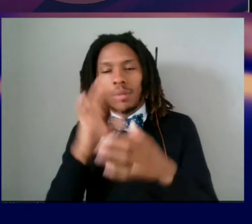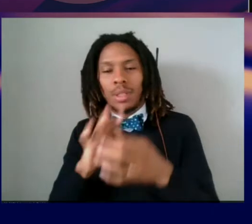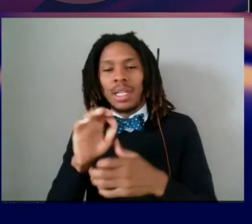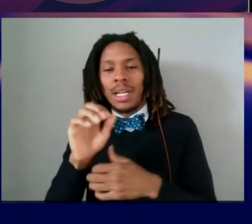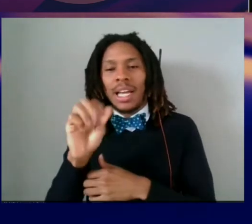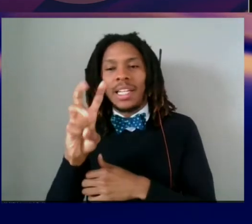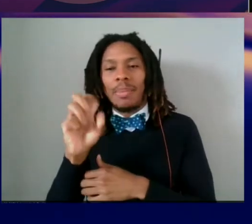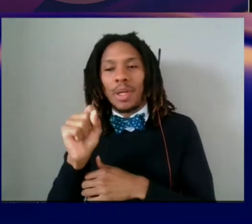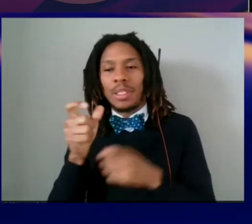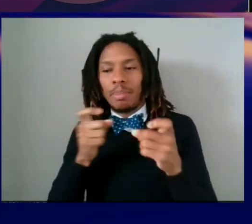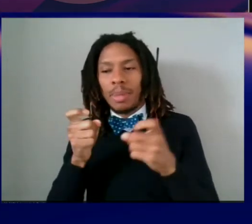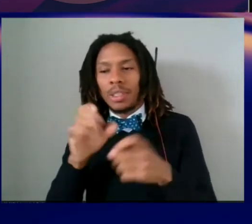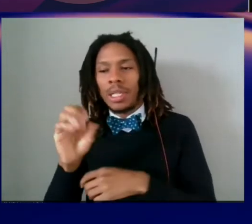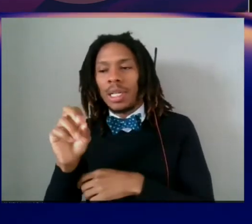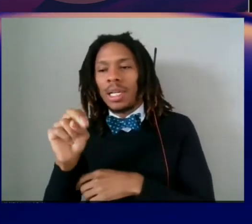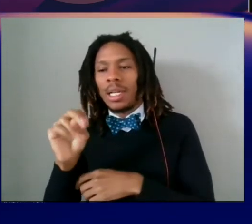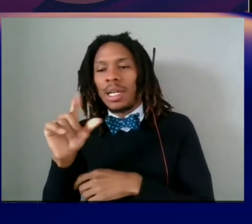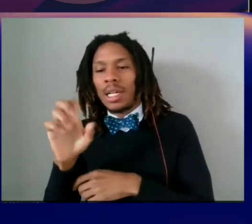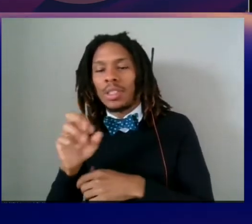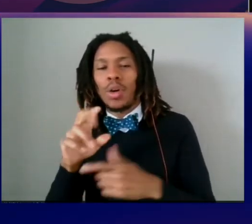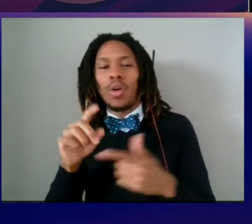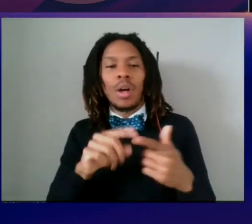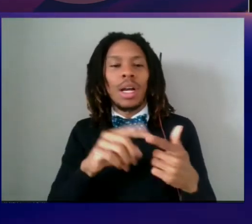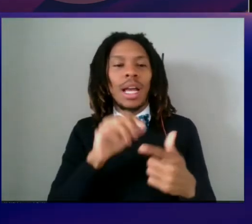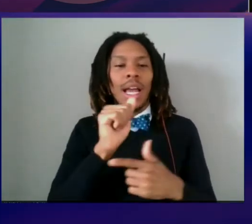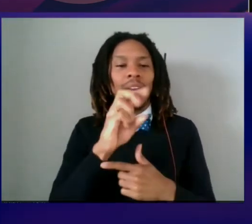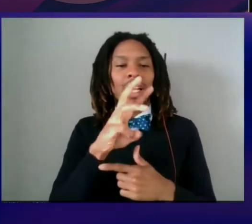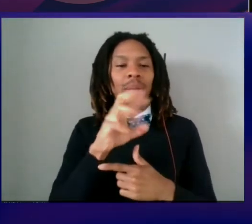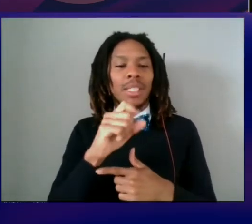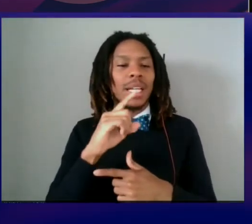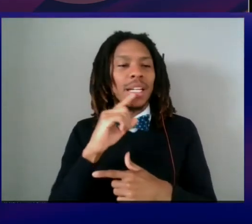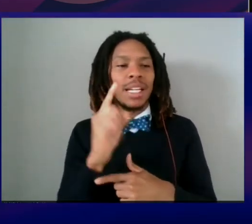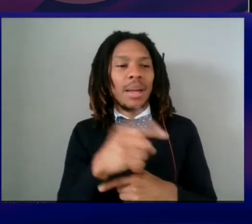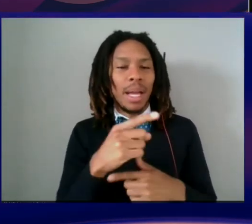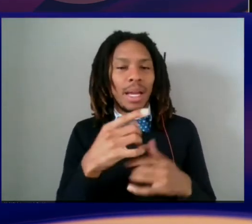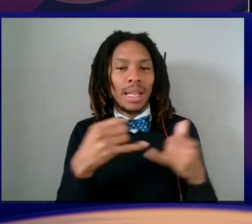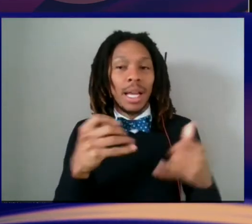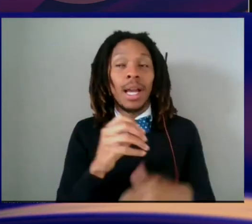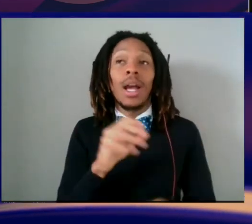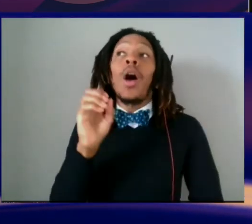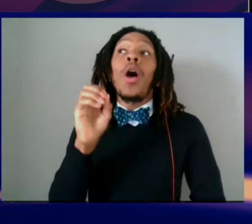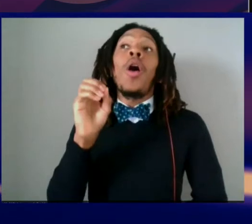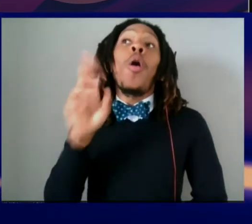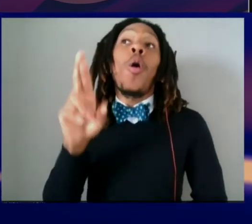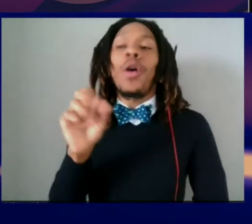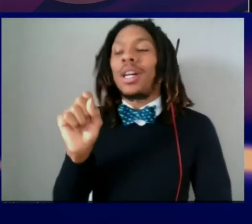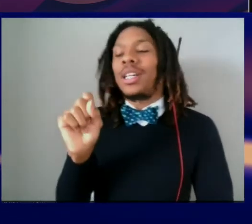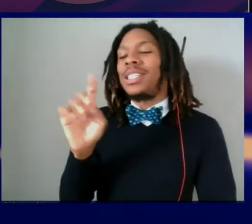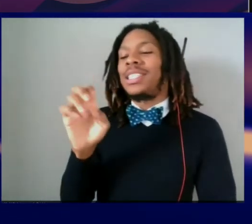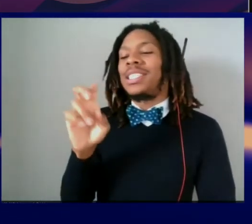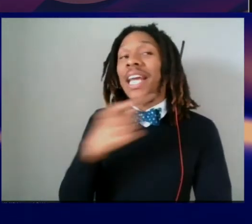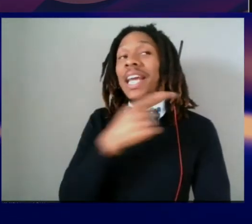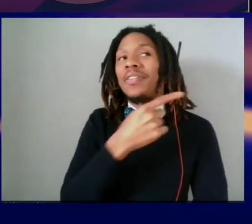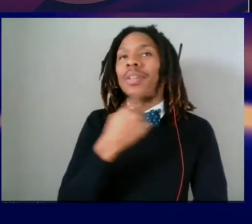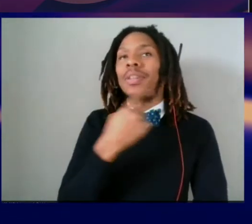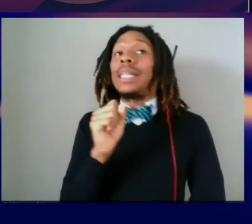or using the AWS command line interface, the AWS CLI Or as Steve would rightly point out, Steve? The PowerShell tools.